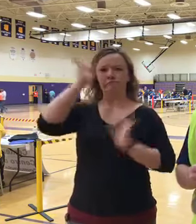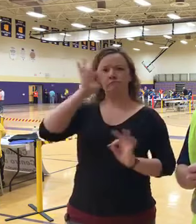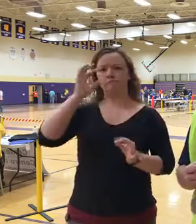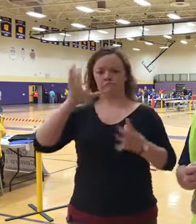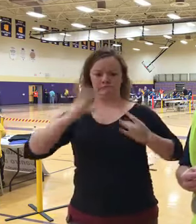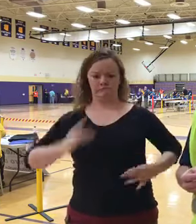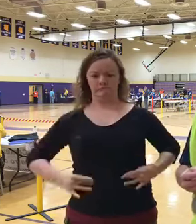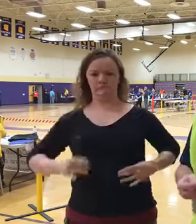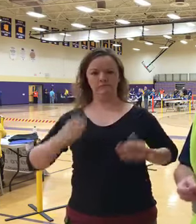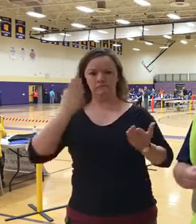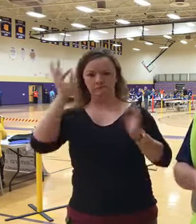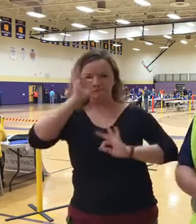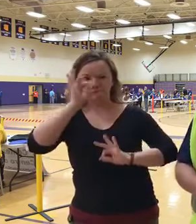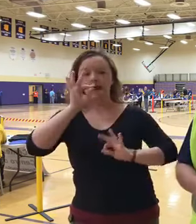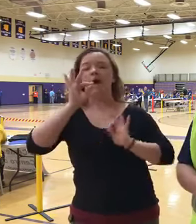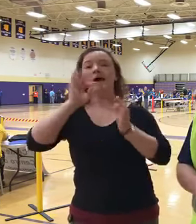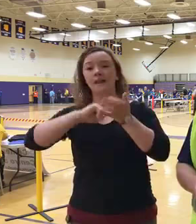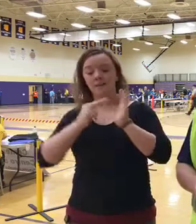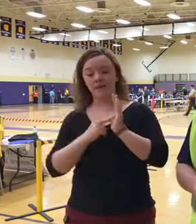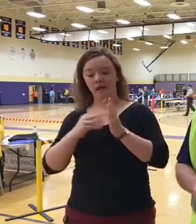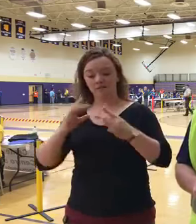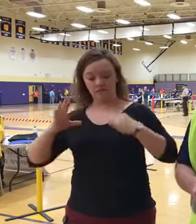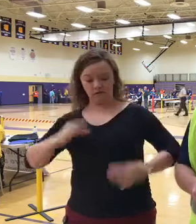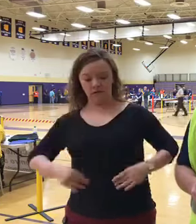and as a result, you could bring that contamination into the shelters.